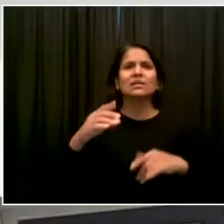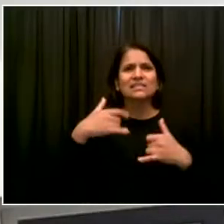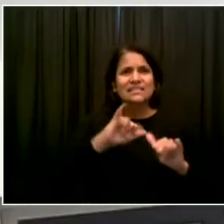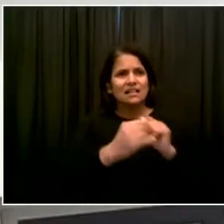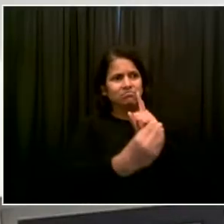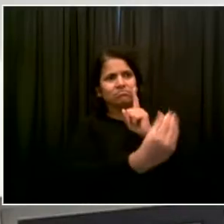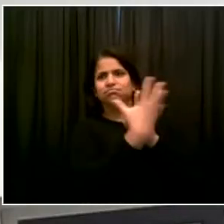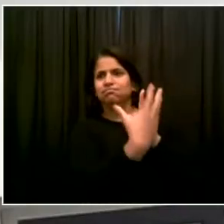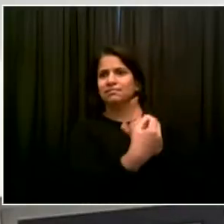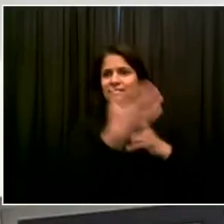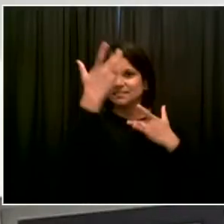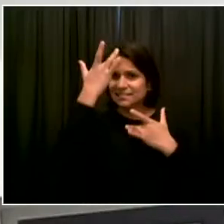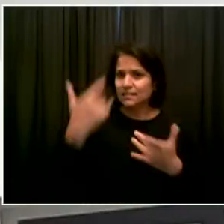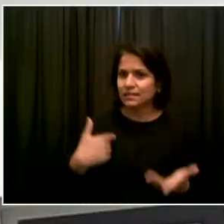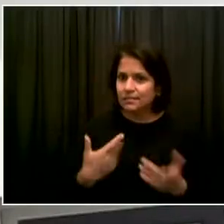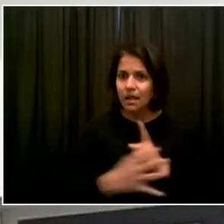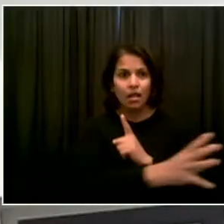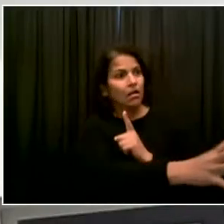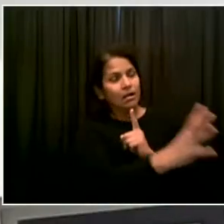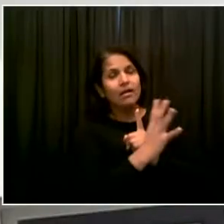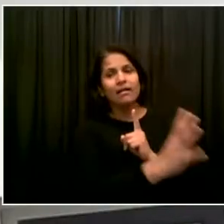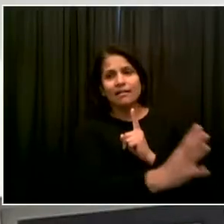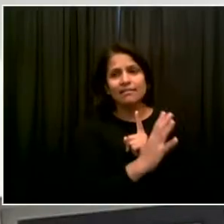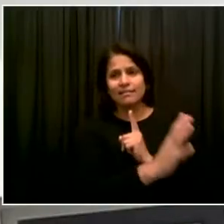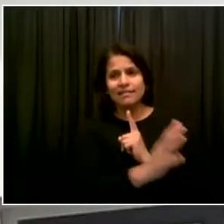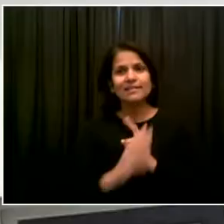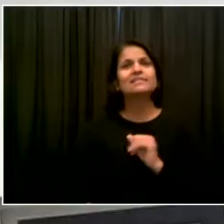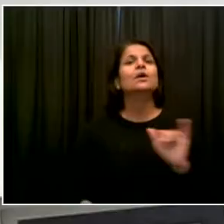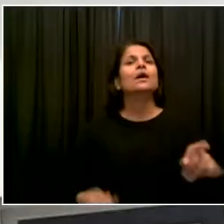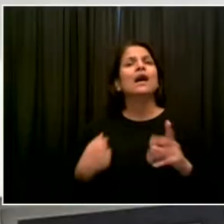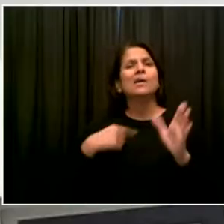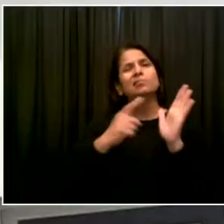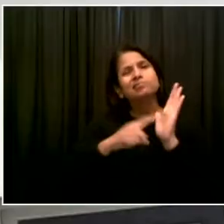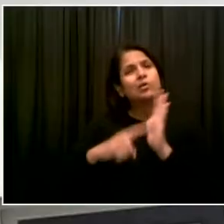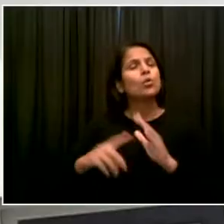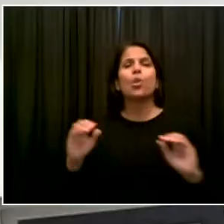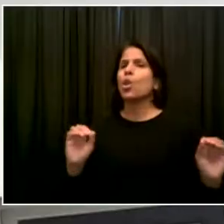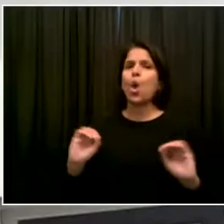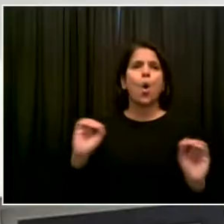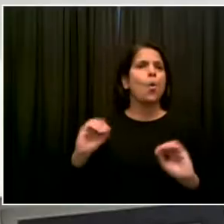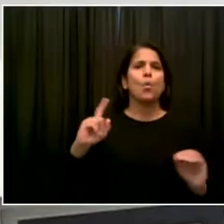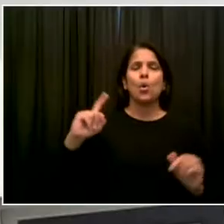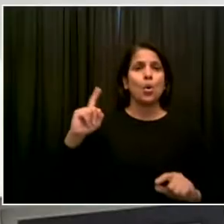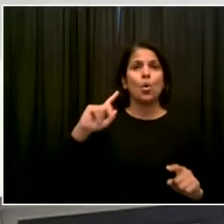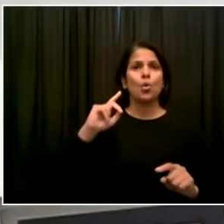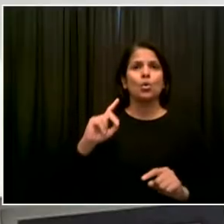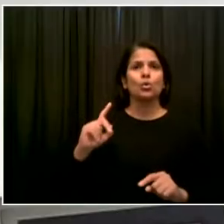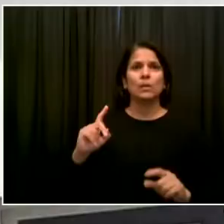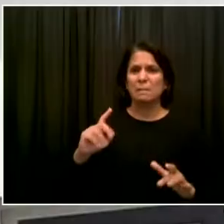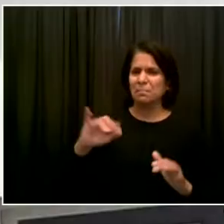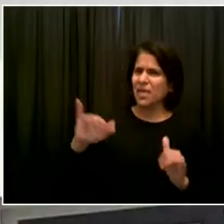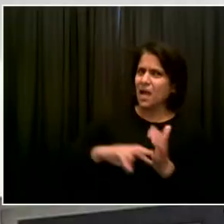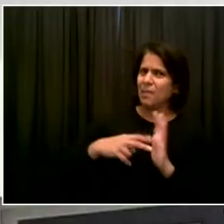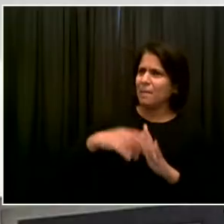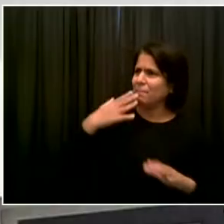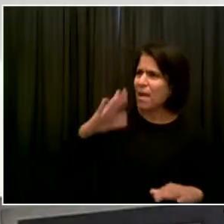PEOPLE GOT SICK. NONE OF WHAT WE FOUND YESTERDAY